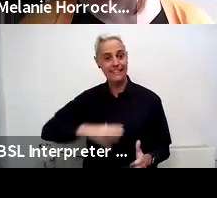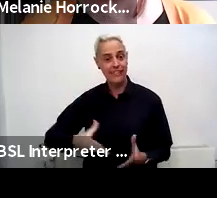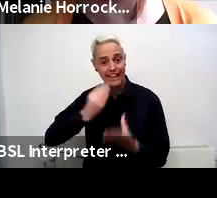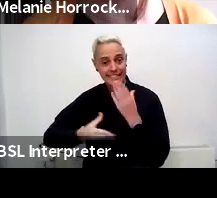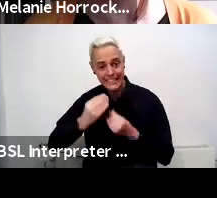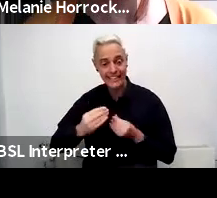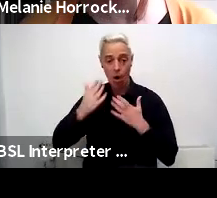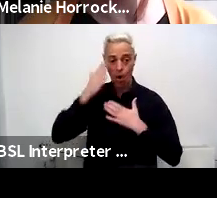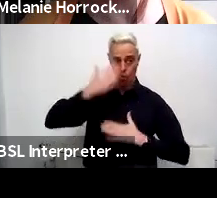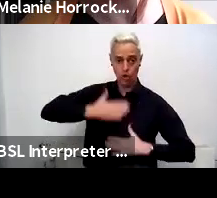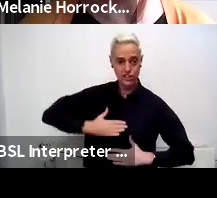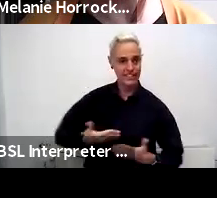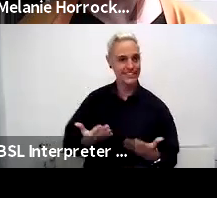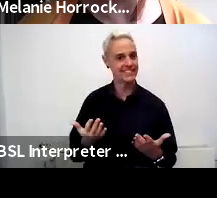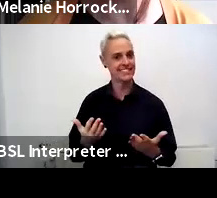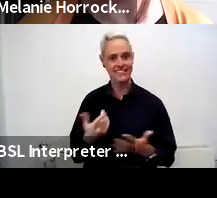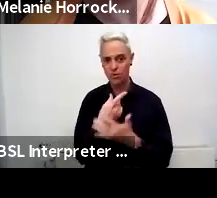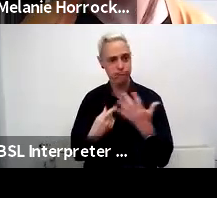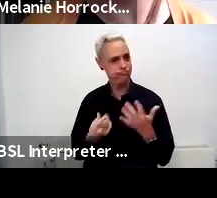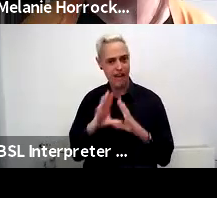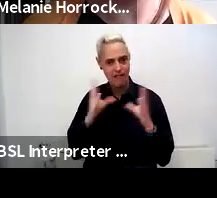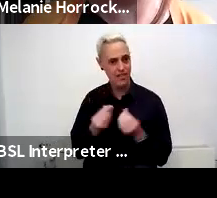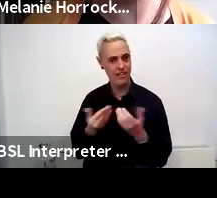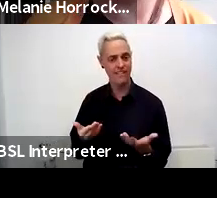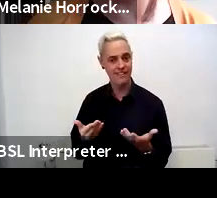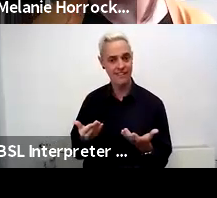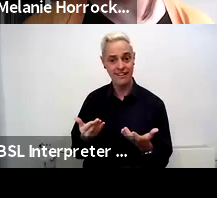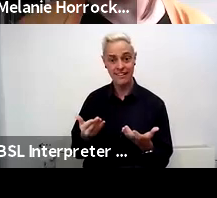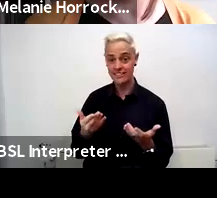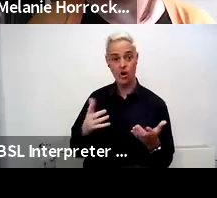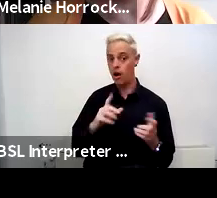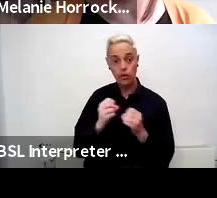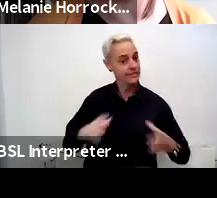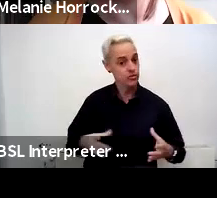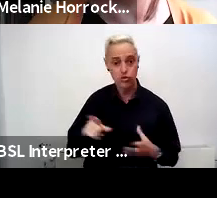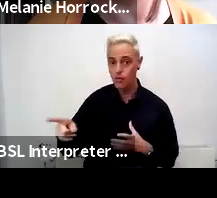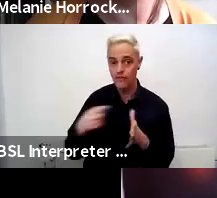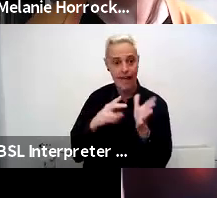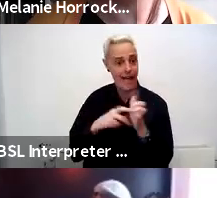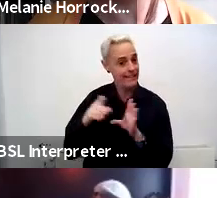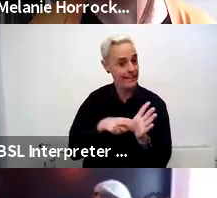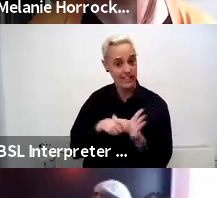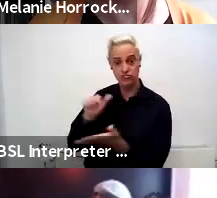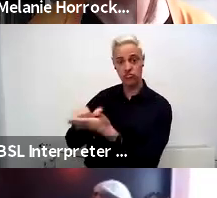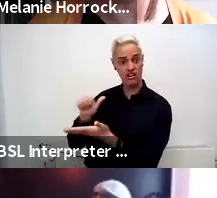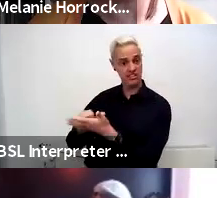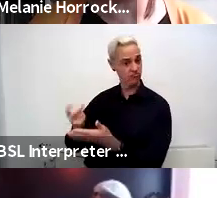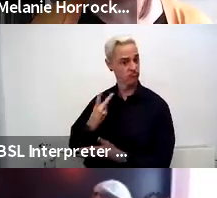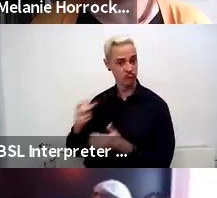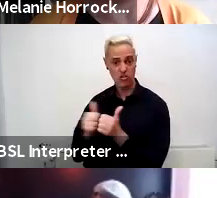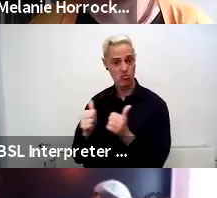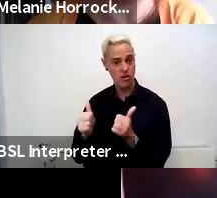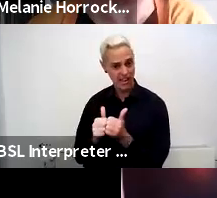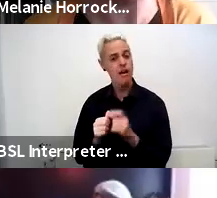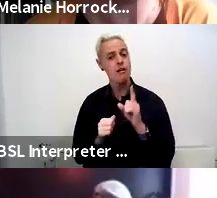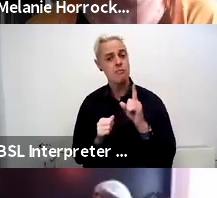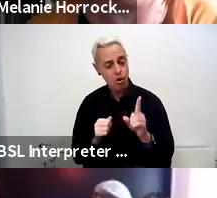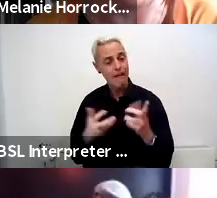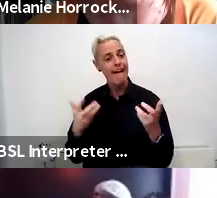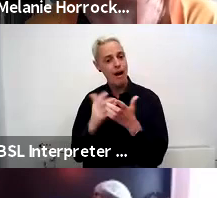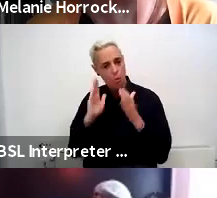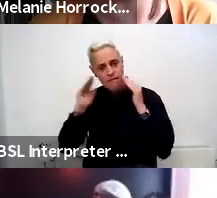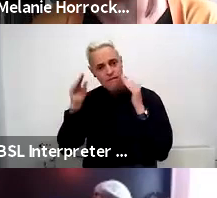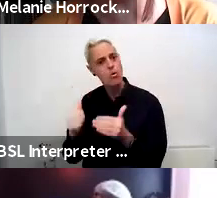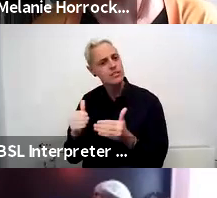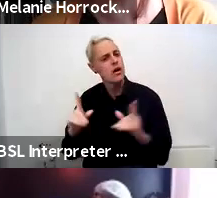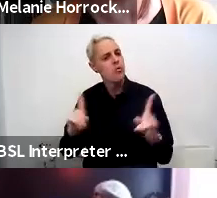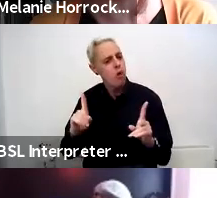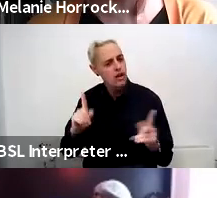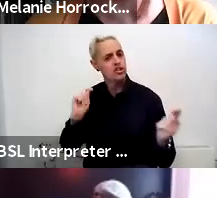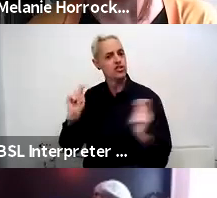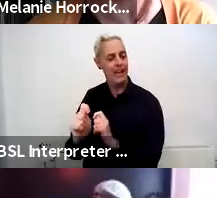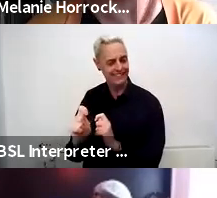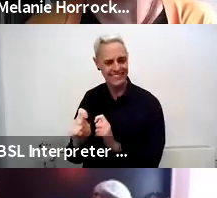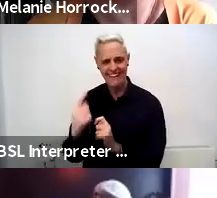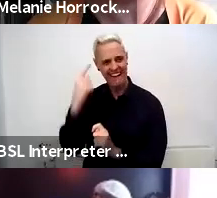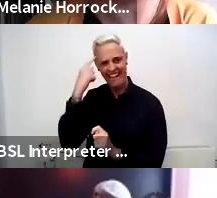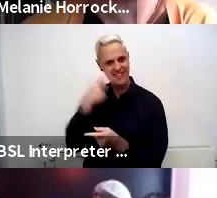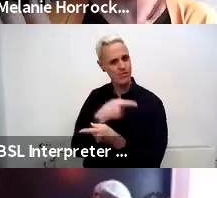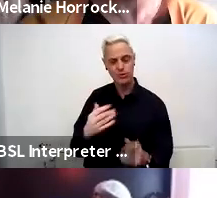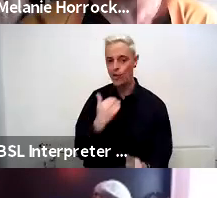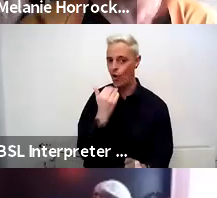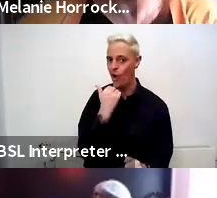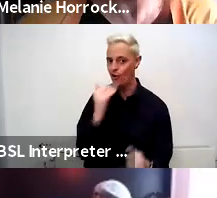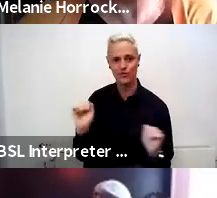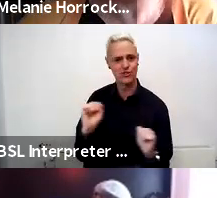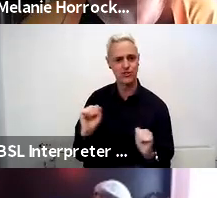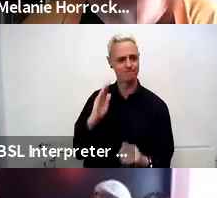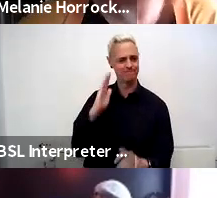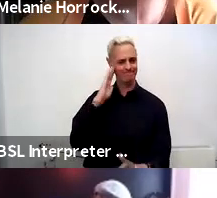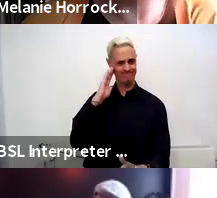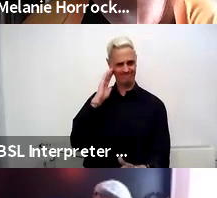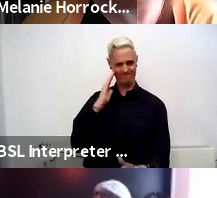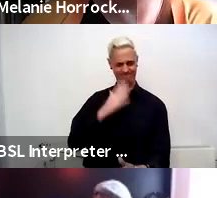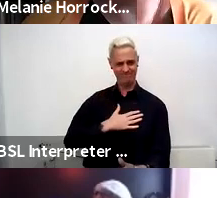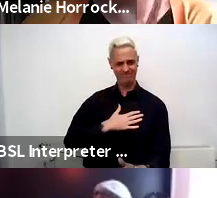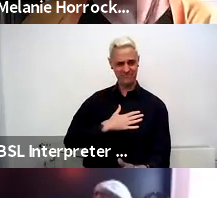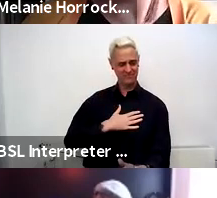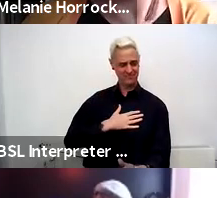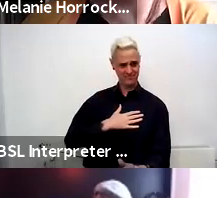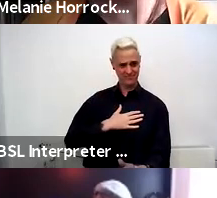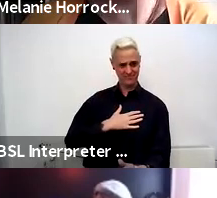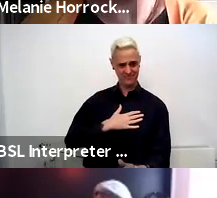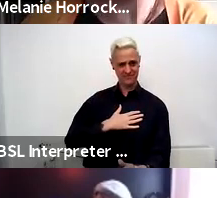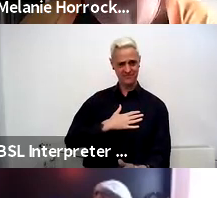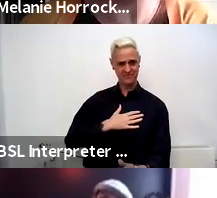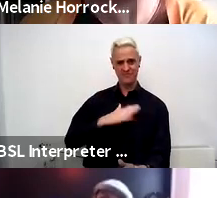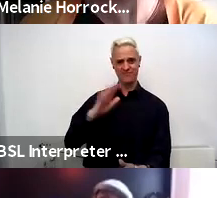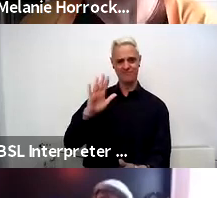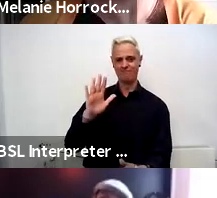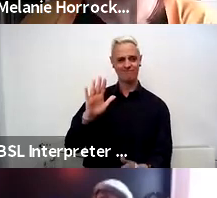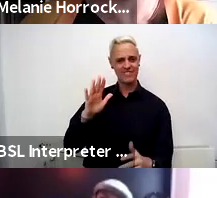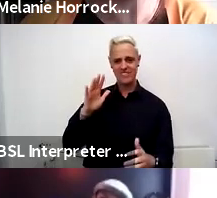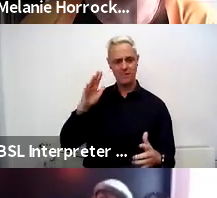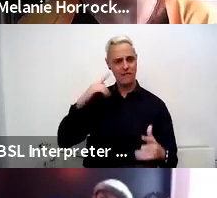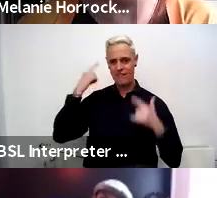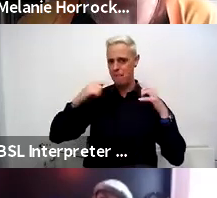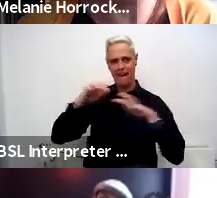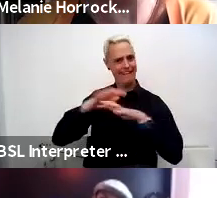and just having basic decency. So, I, you know, I'm not going to argue with Andy that the reason they were in a different situation in Manchester, but I do think we need to look at what can be done because I don't think those things could be